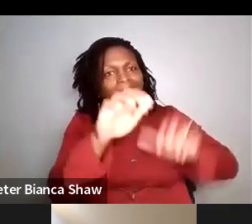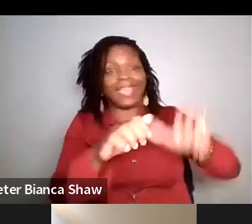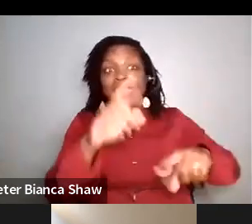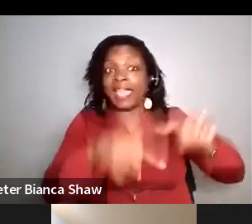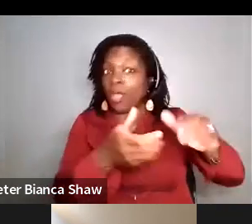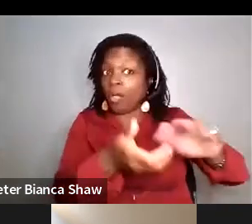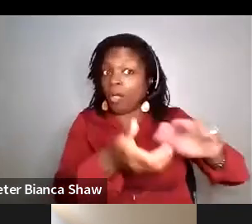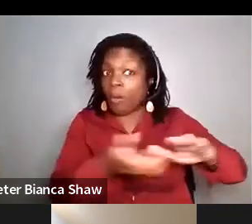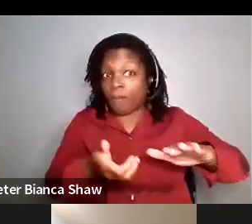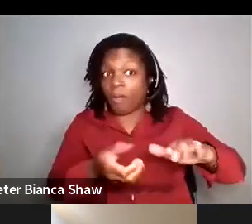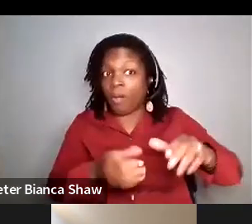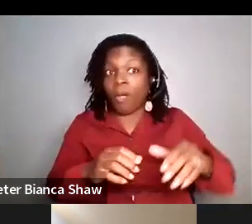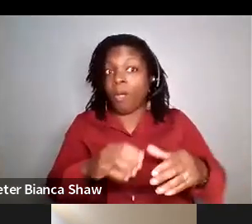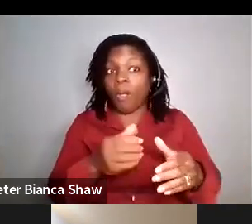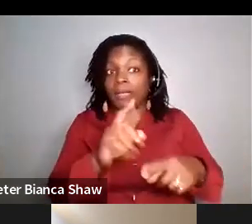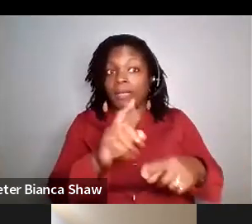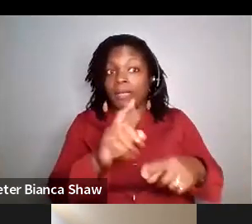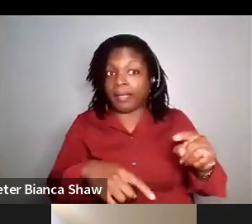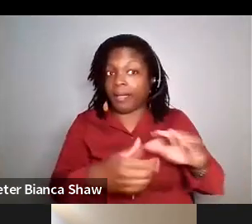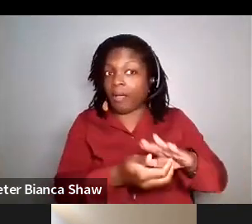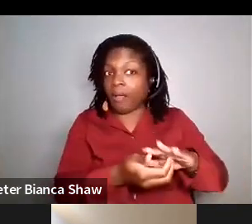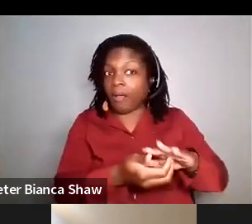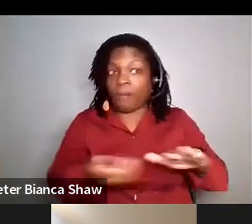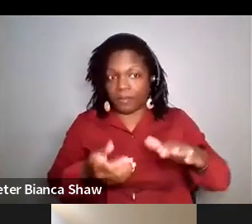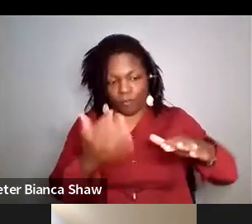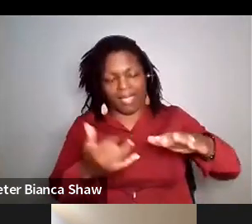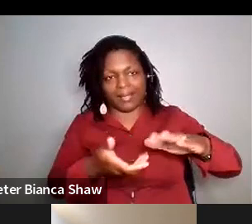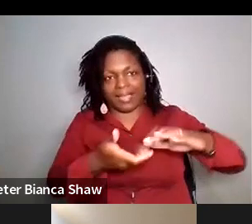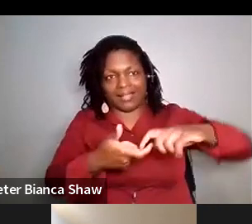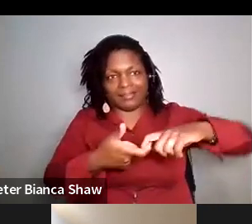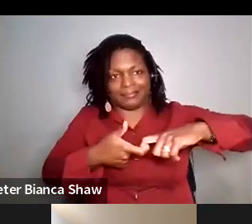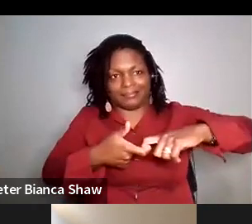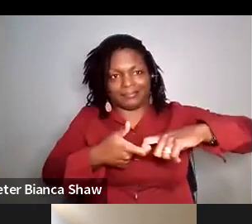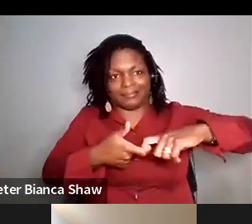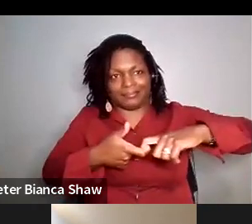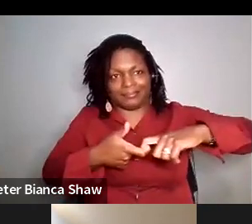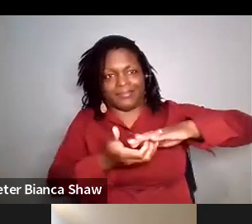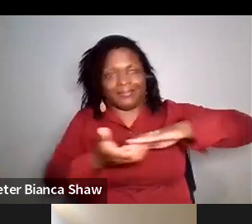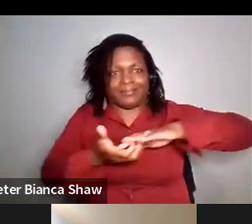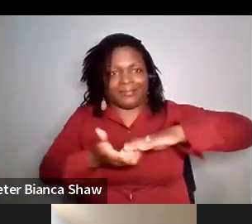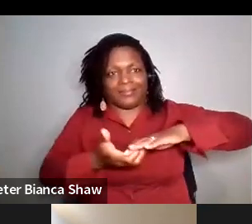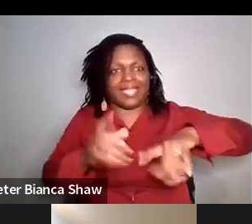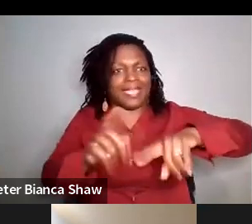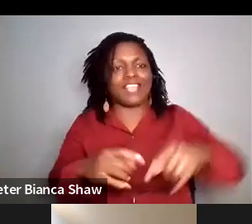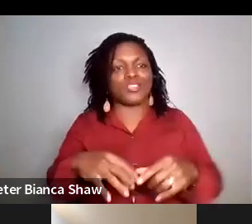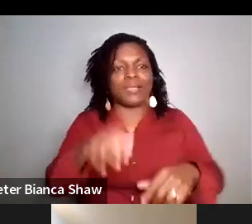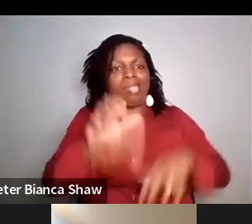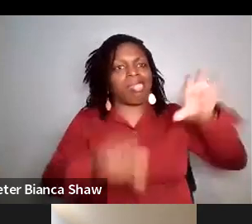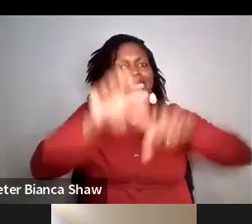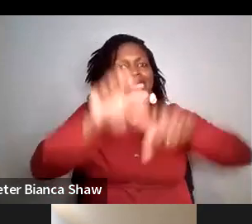can't open the drawers. he used those notches to climb up onto the top of the dresser and was messing with the Tv screen.